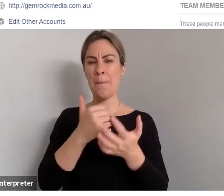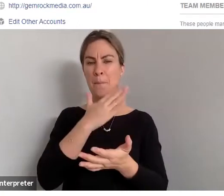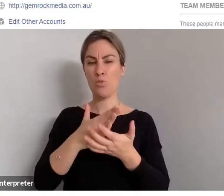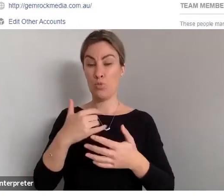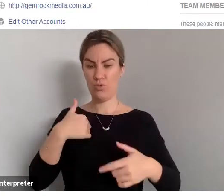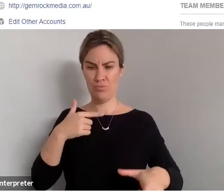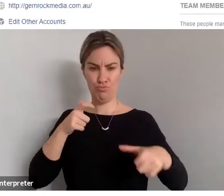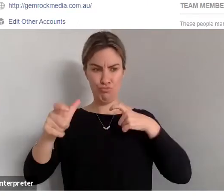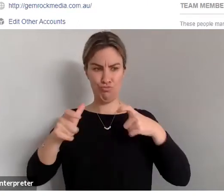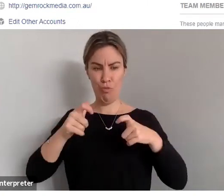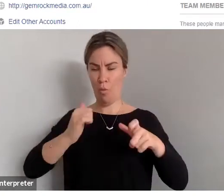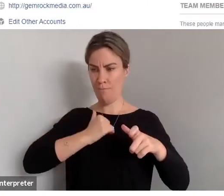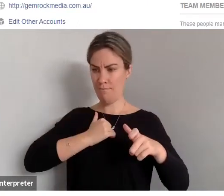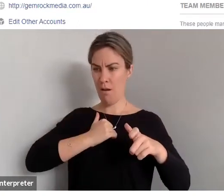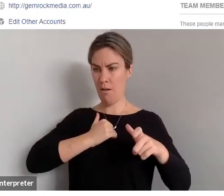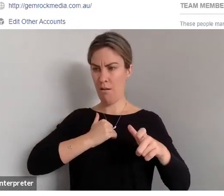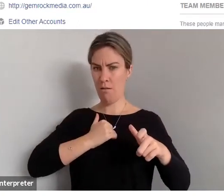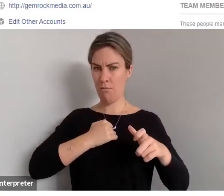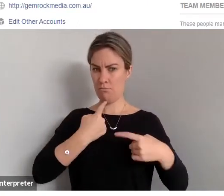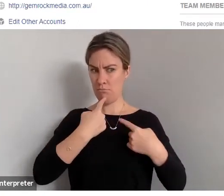People can find the information easier.